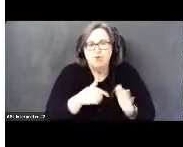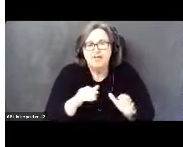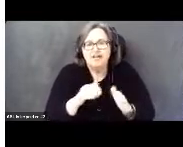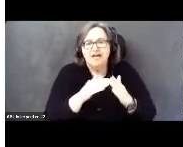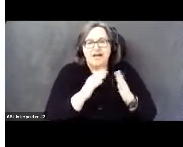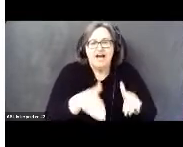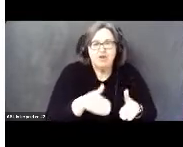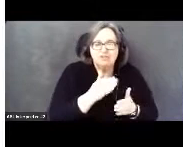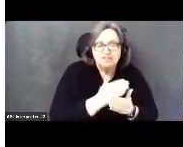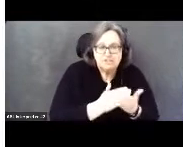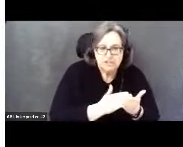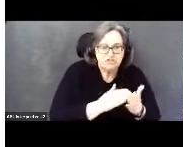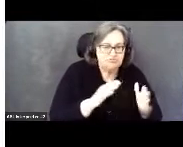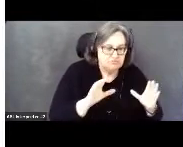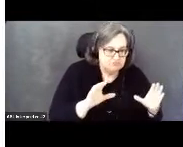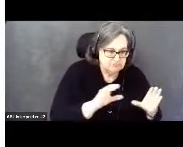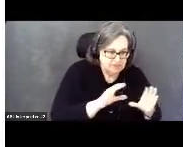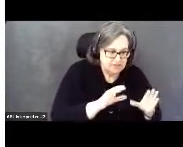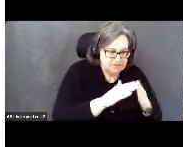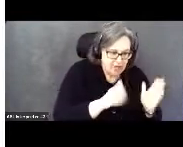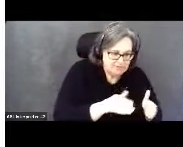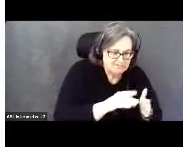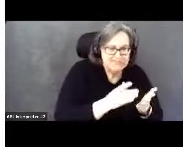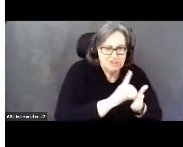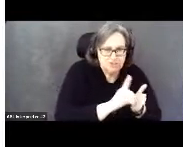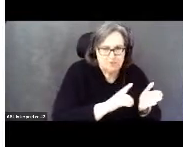section does housing discrimination. The